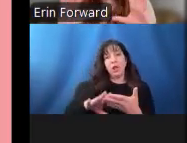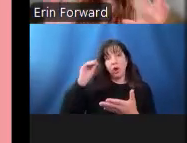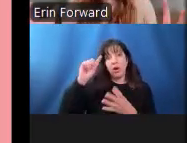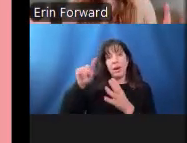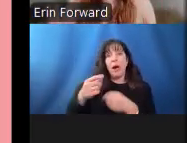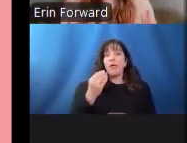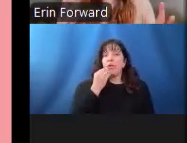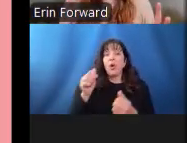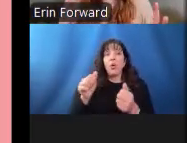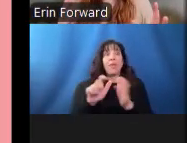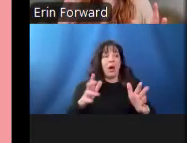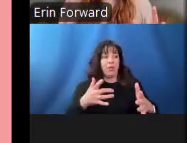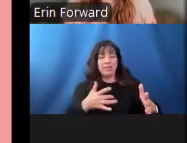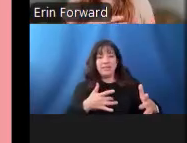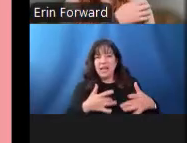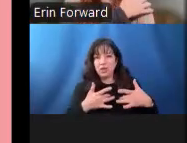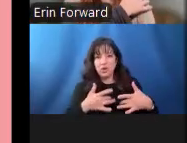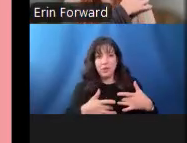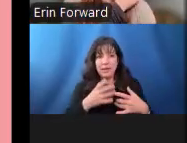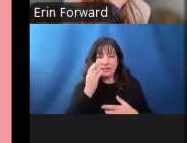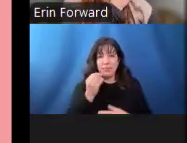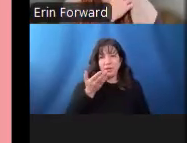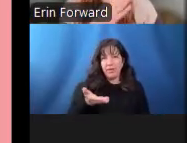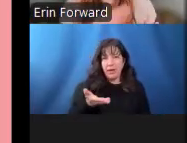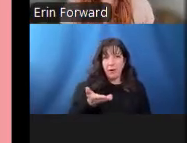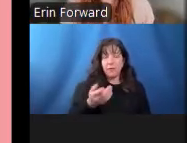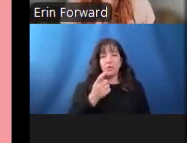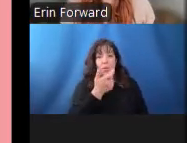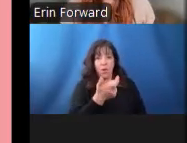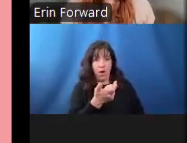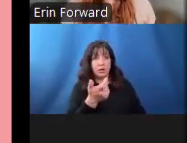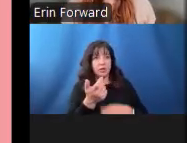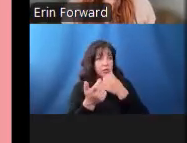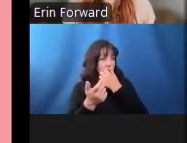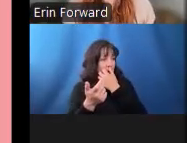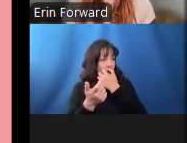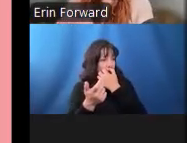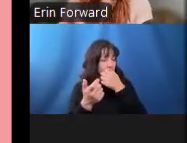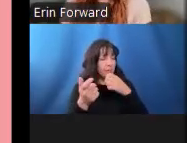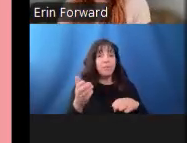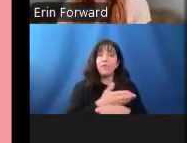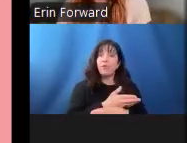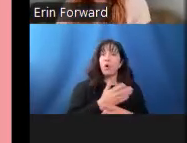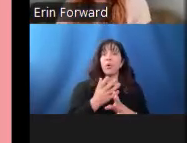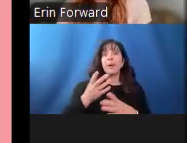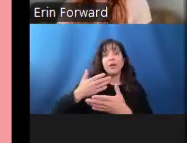whole sensory experience being there. And so before we would make a food in the session, I would make a video of myself